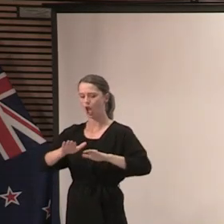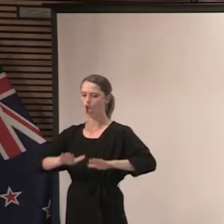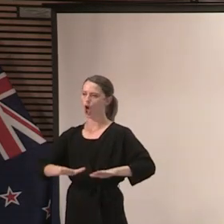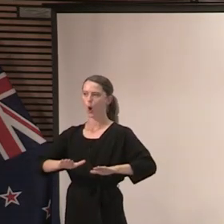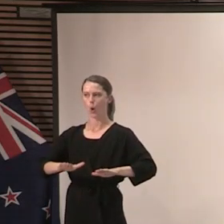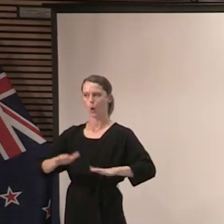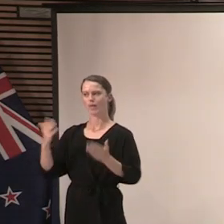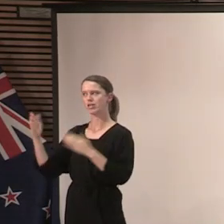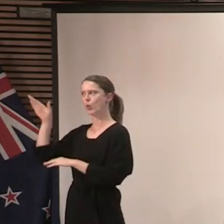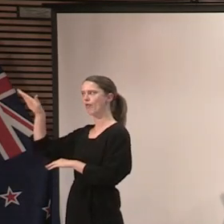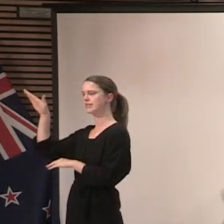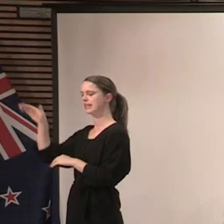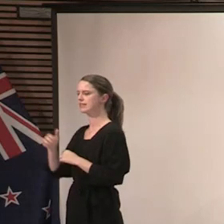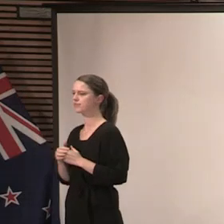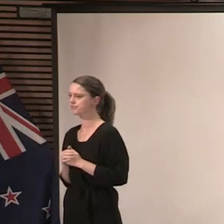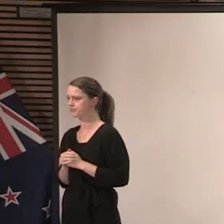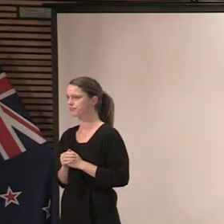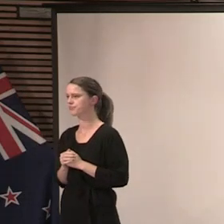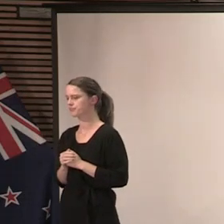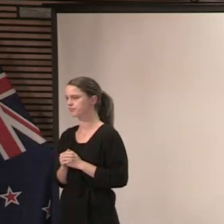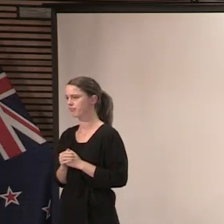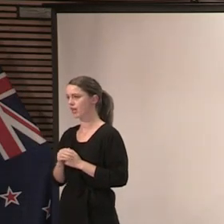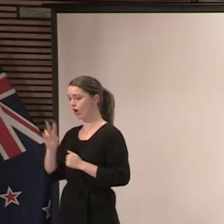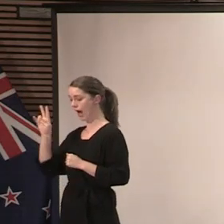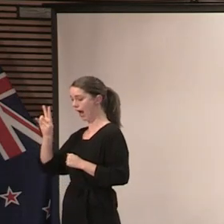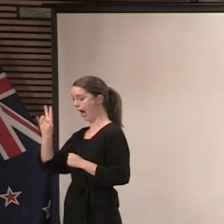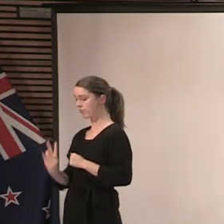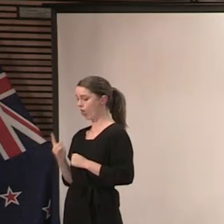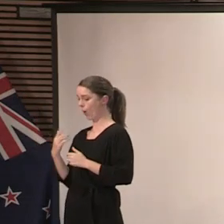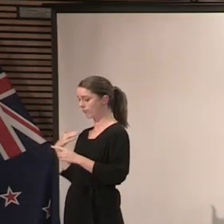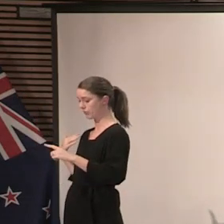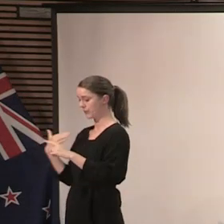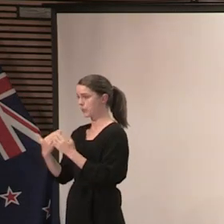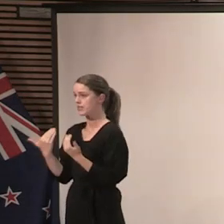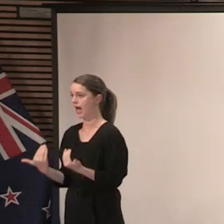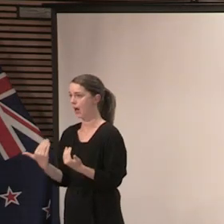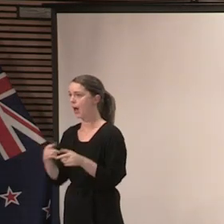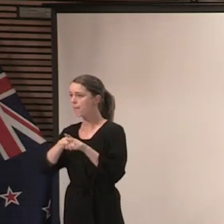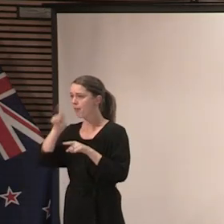lowest mortality rates in the